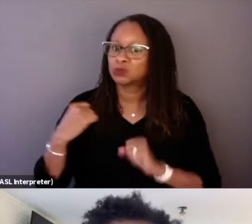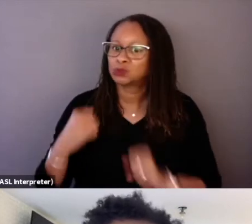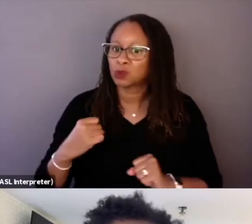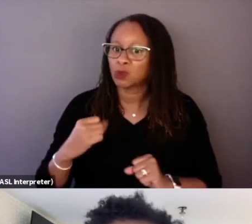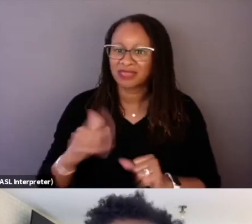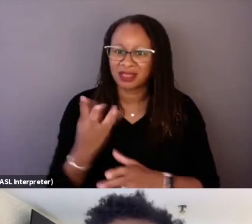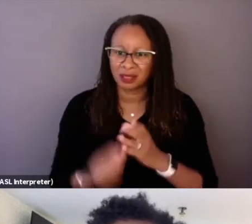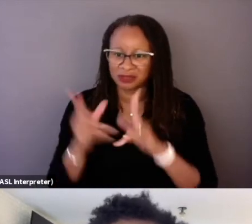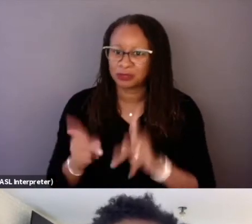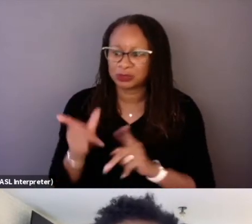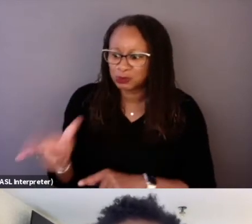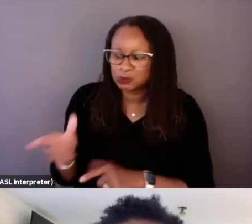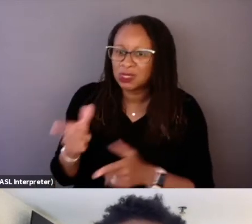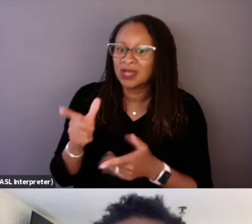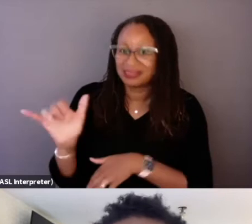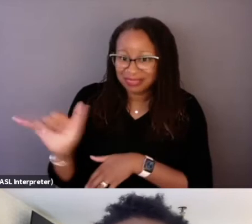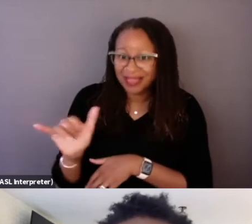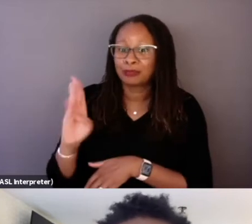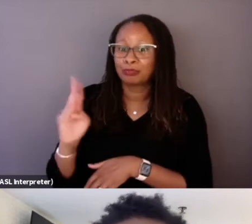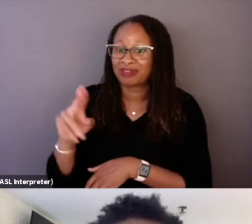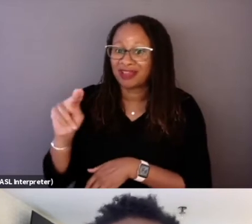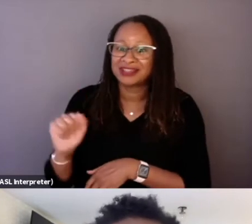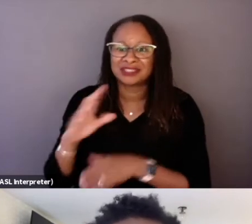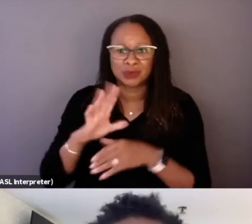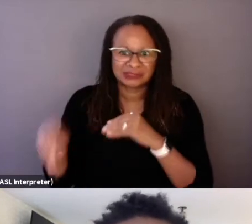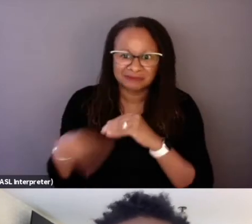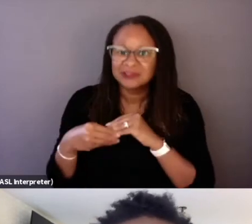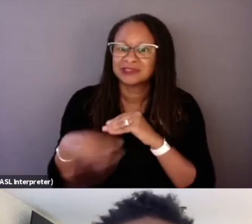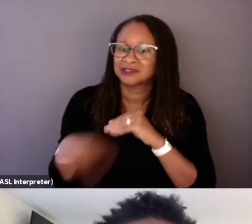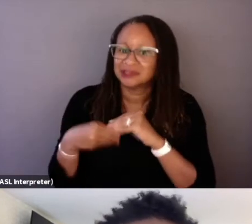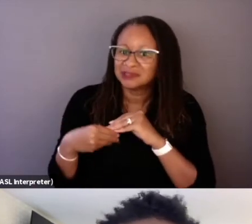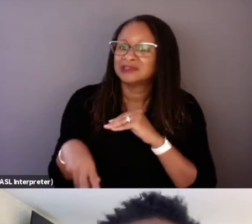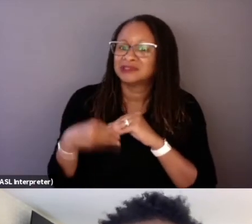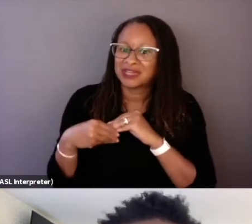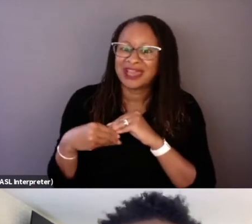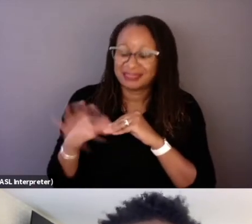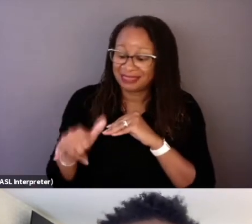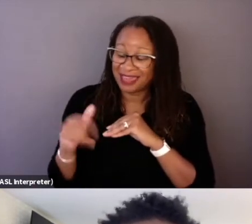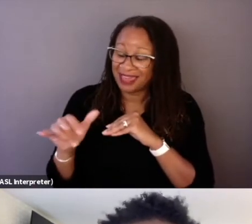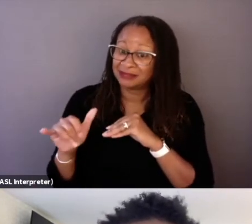And so it's just the compounding that's really, you know, the reverberations were just really,